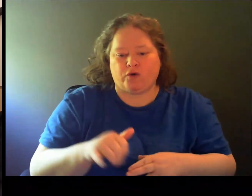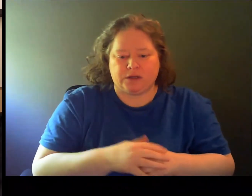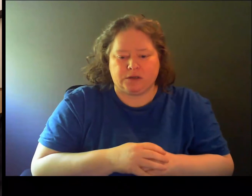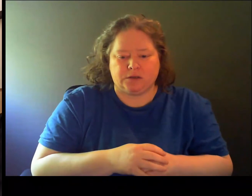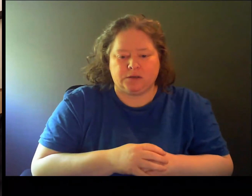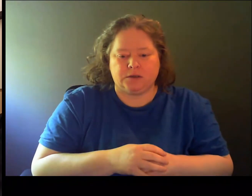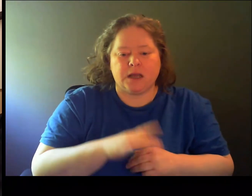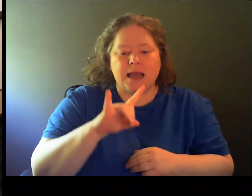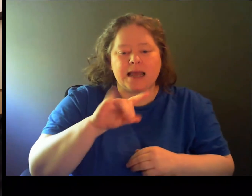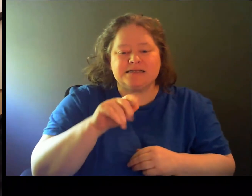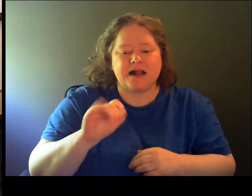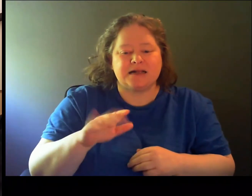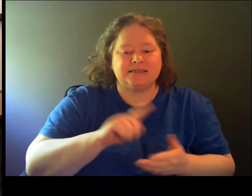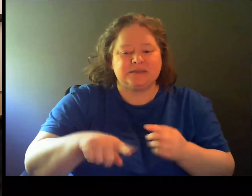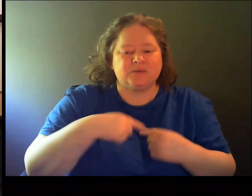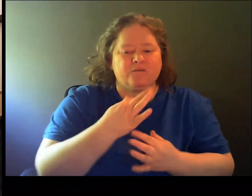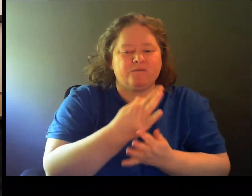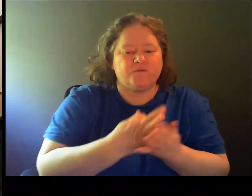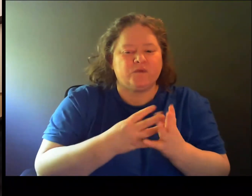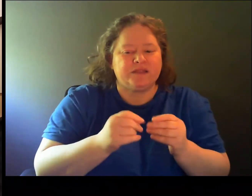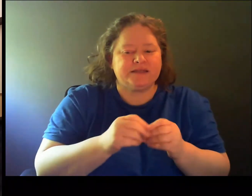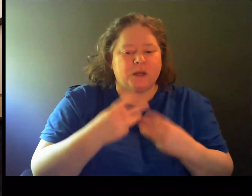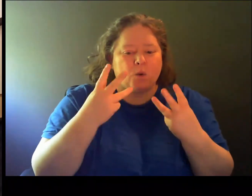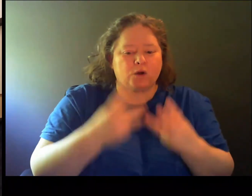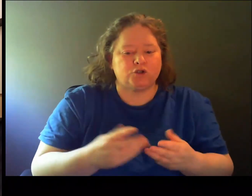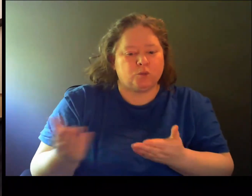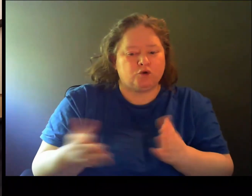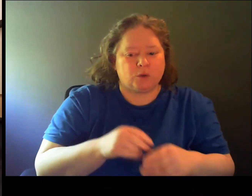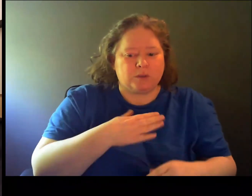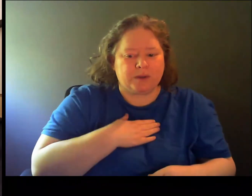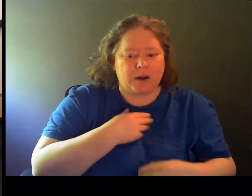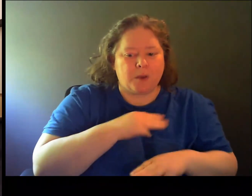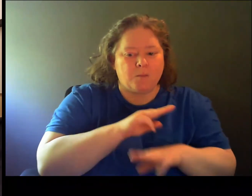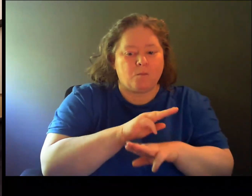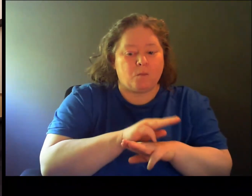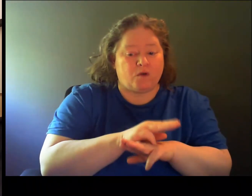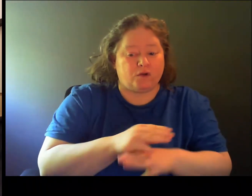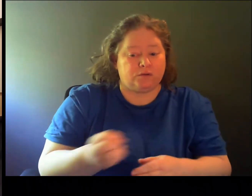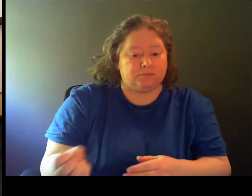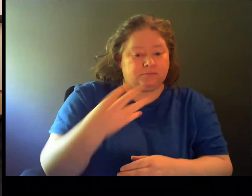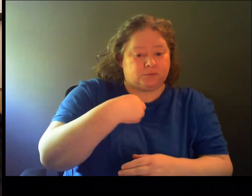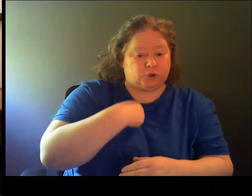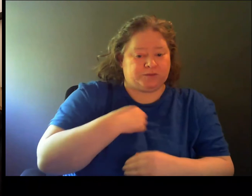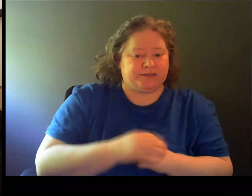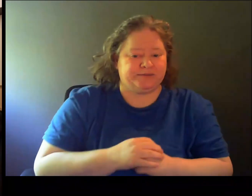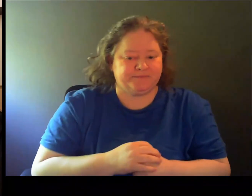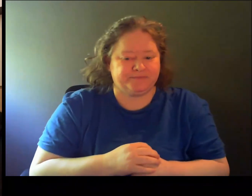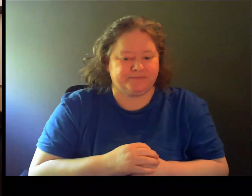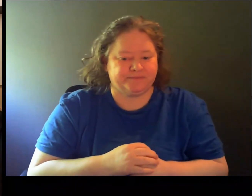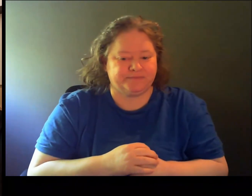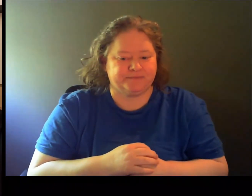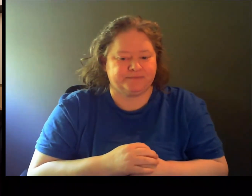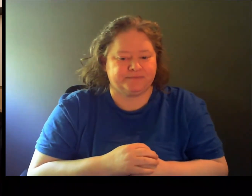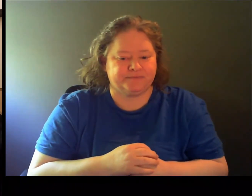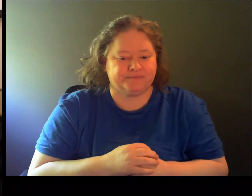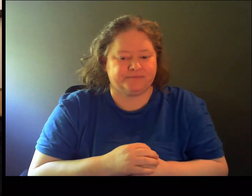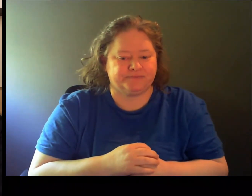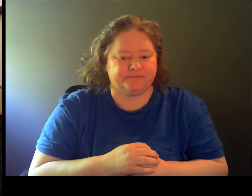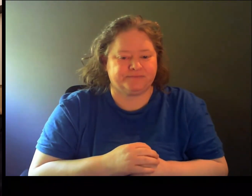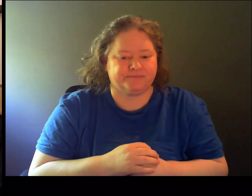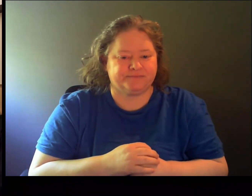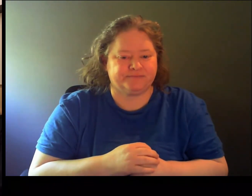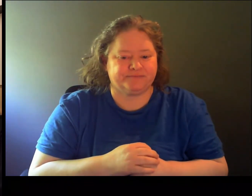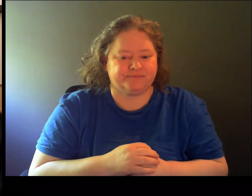Hazel sent me a few things that I wanted to bring with me, and my mother sent them over to me,